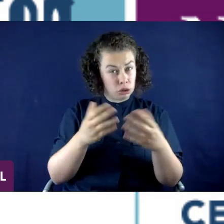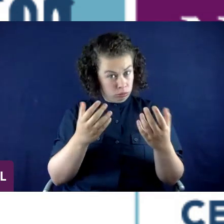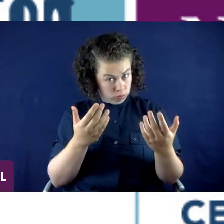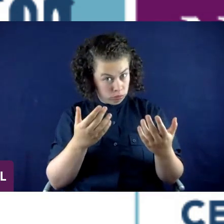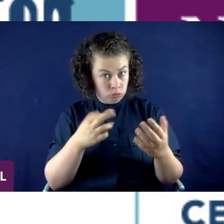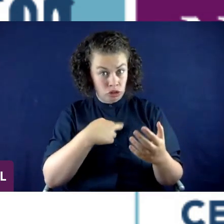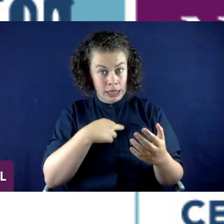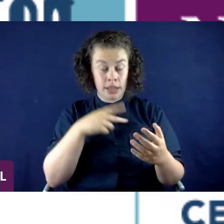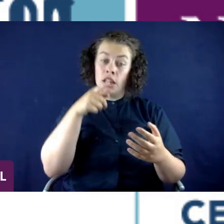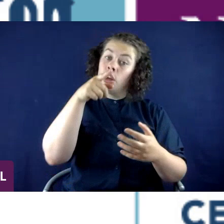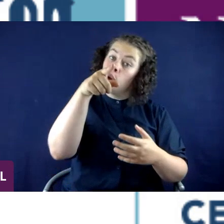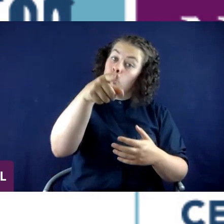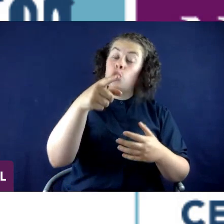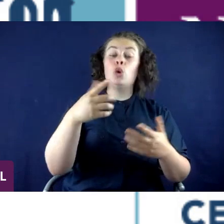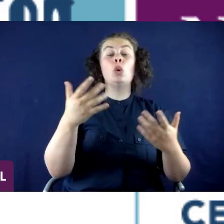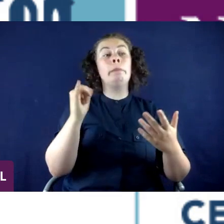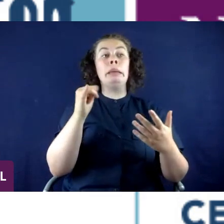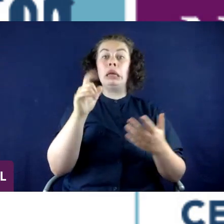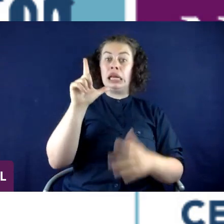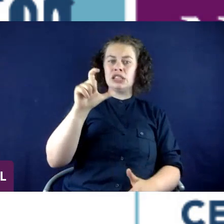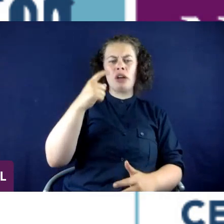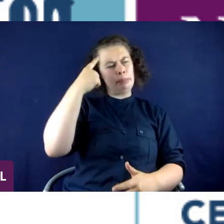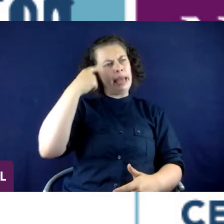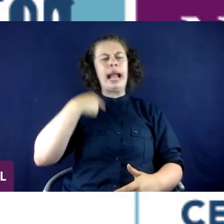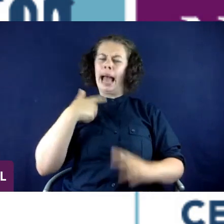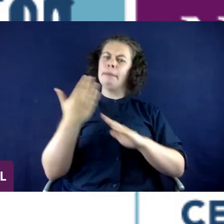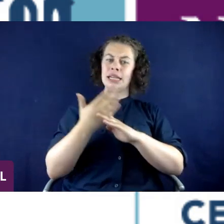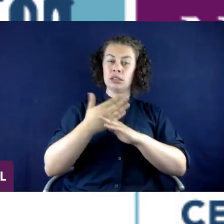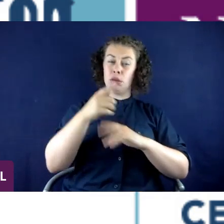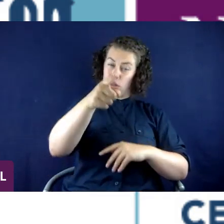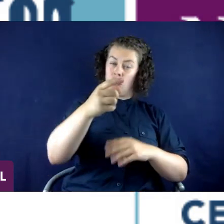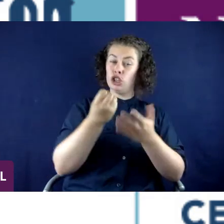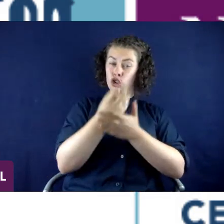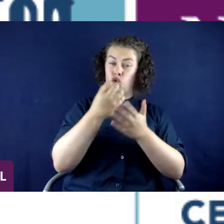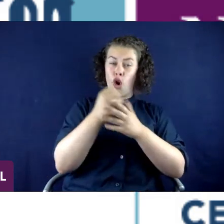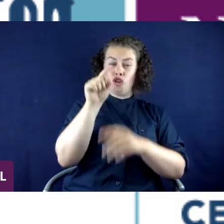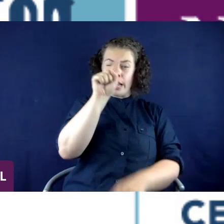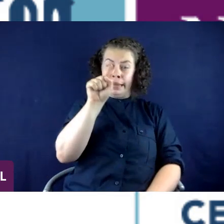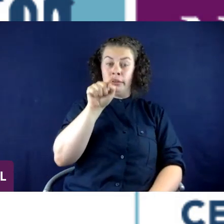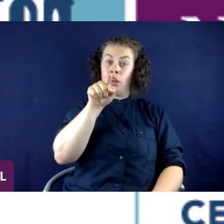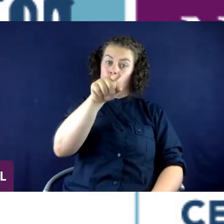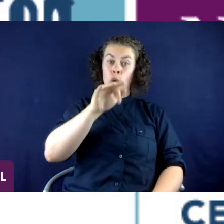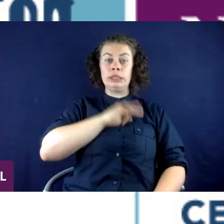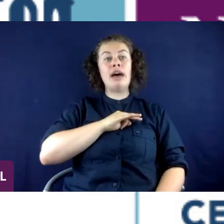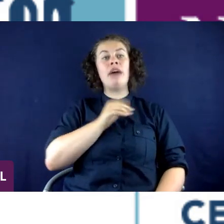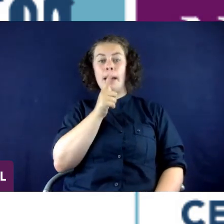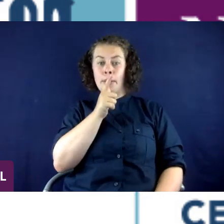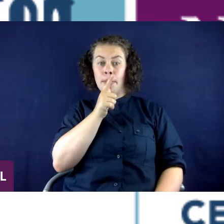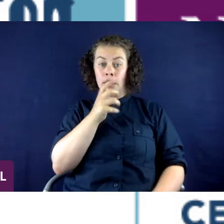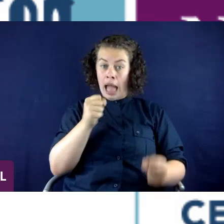If you are using social media platforms, how explicit are you in inclusion? If you are using Instagram stories, I do